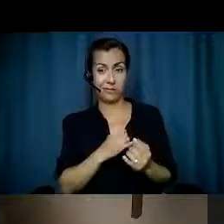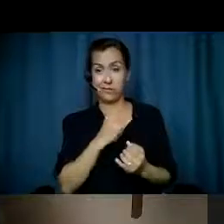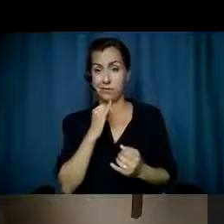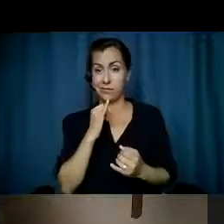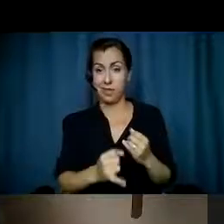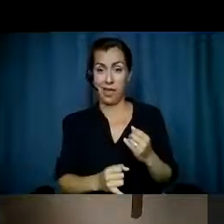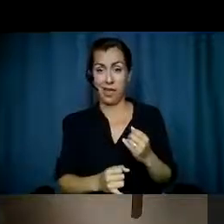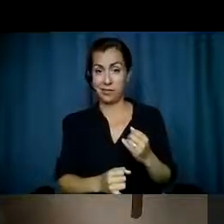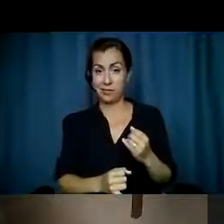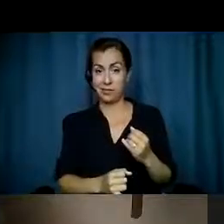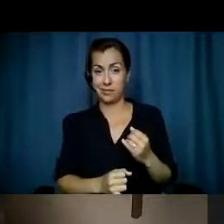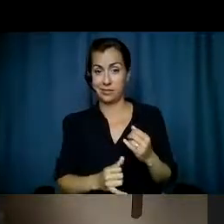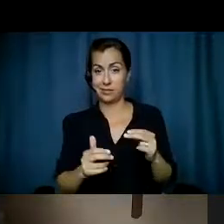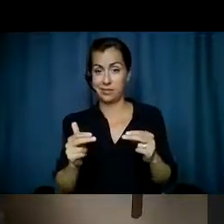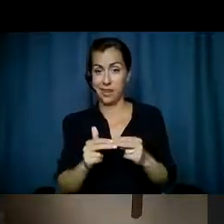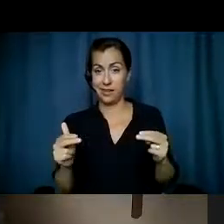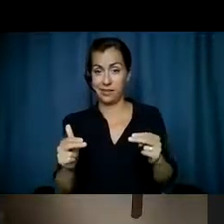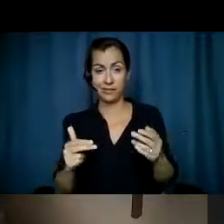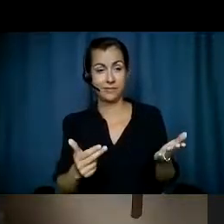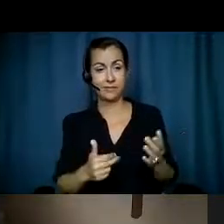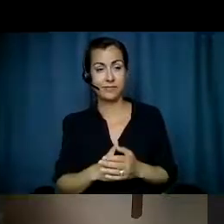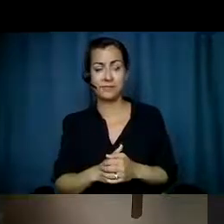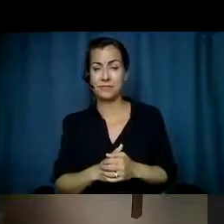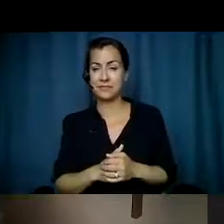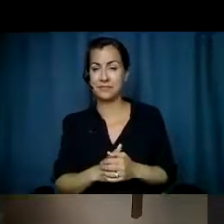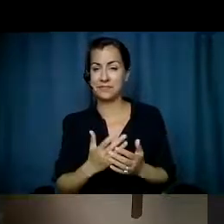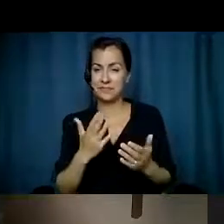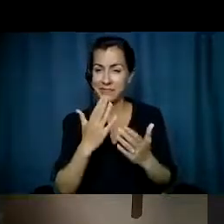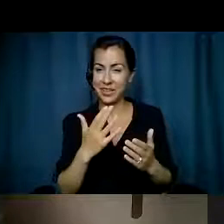and Hawaii are new to allowing